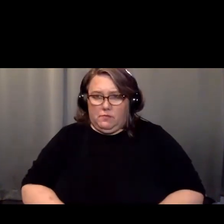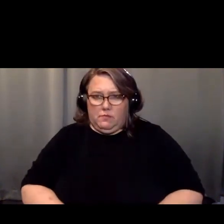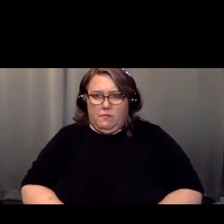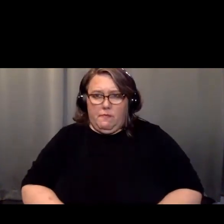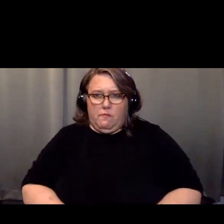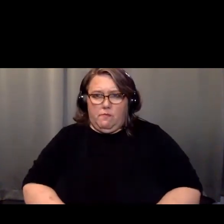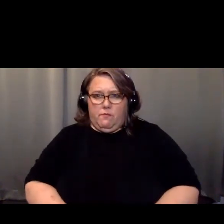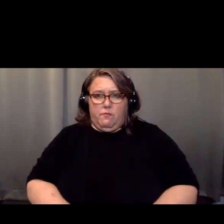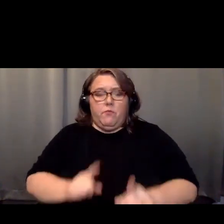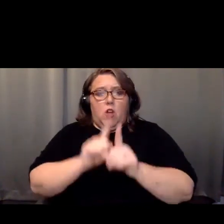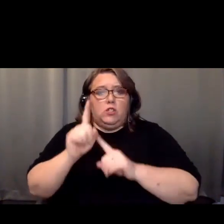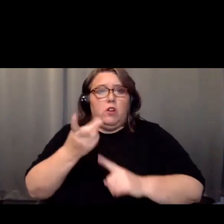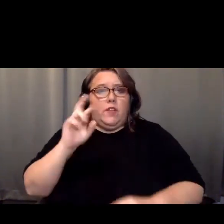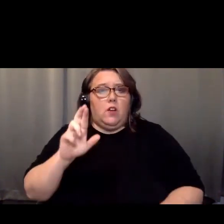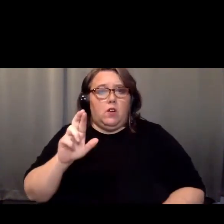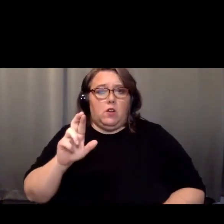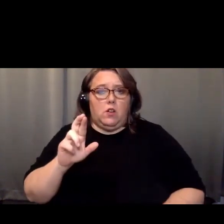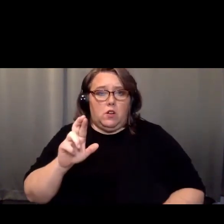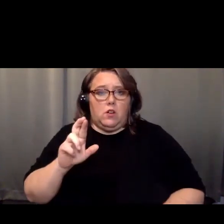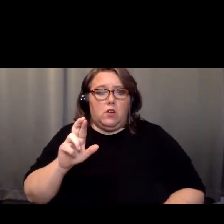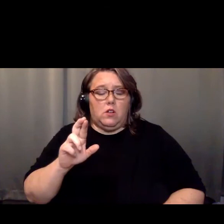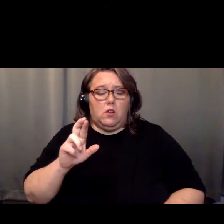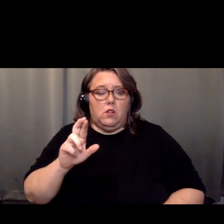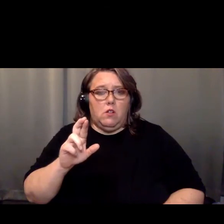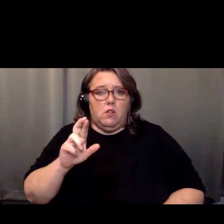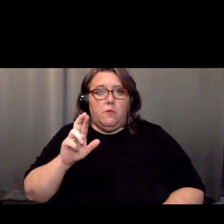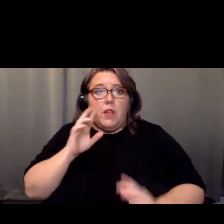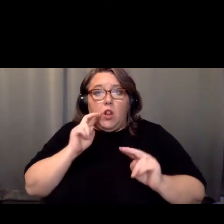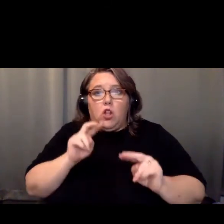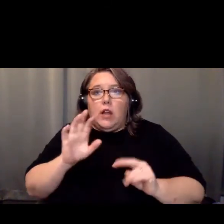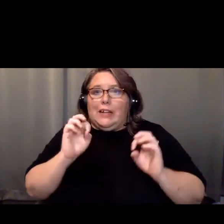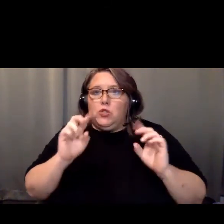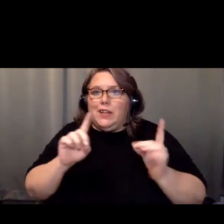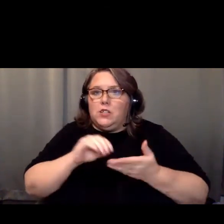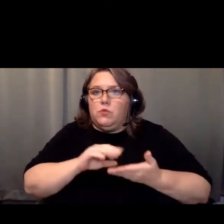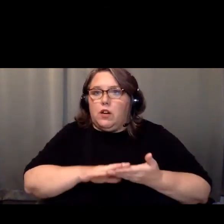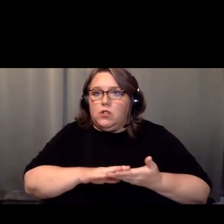Also vocational rehabilitation, they look at the education records that someone has,